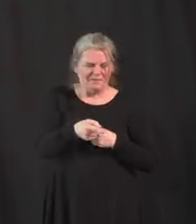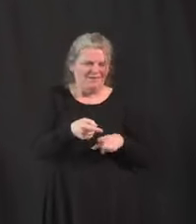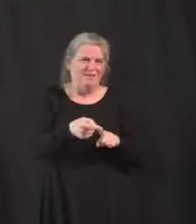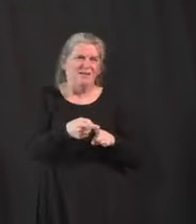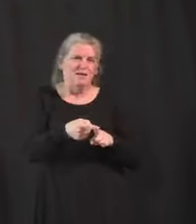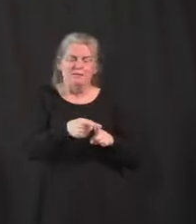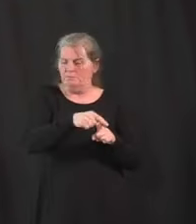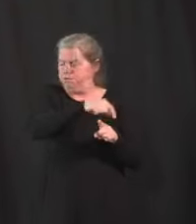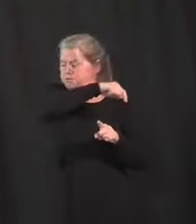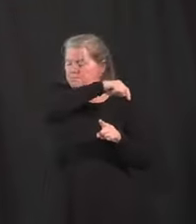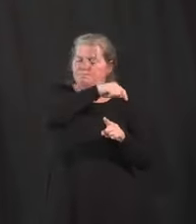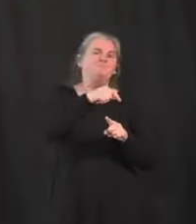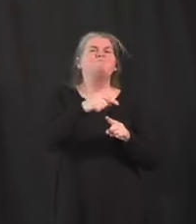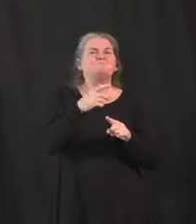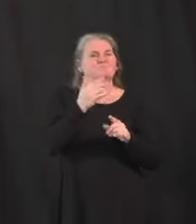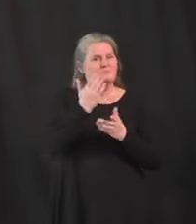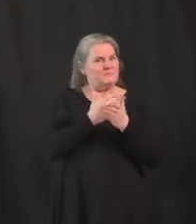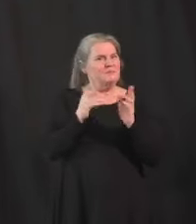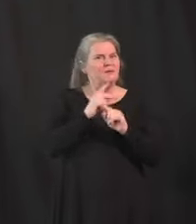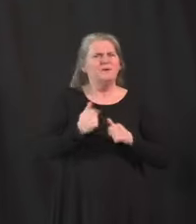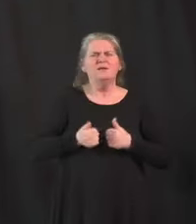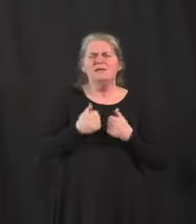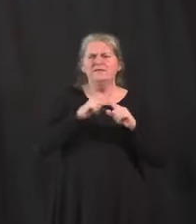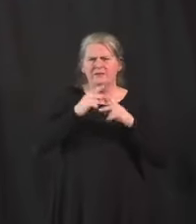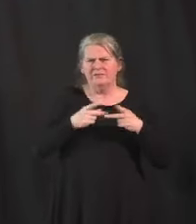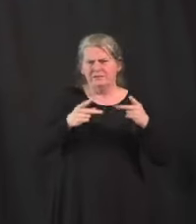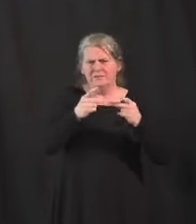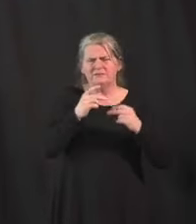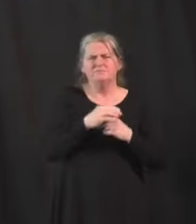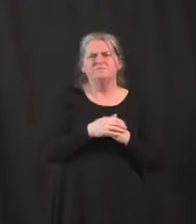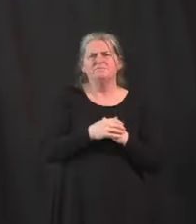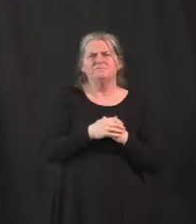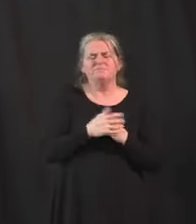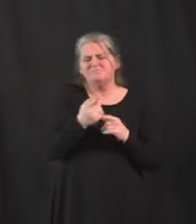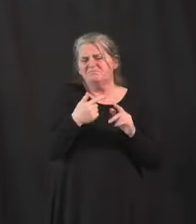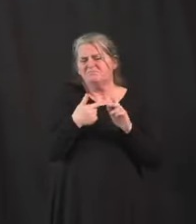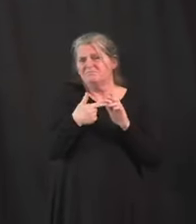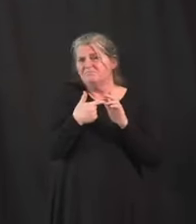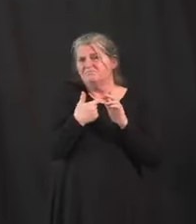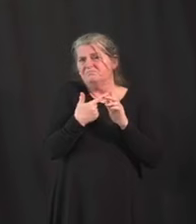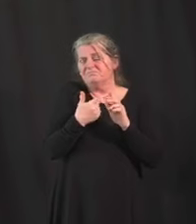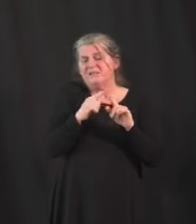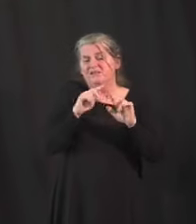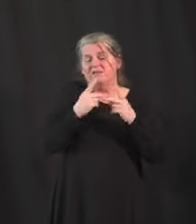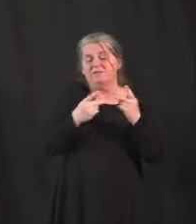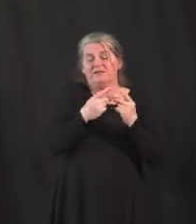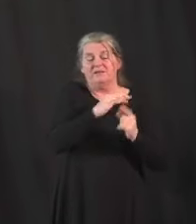THAT SPEND THEIR TIME IN BOTH JURISDICTIONS, DIFFERENT JURISDICTIONS INCLUDING THE YUKON. WE BELIEVE THAT THE ENFORCEMENTS